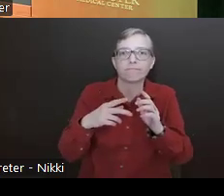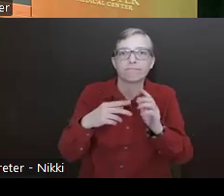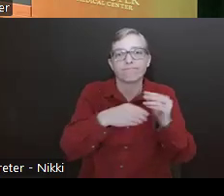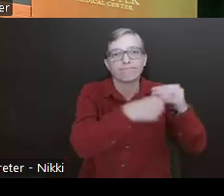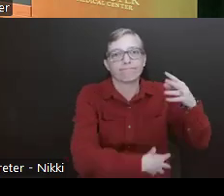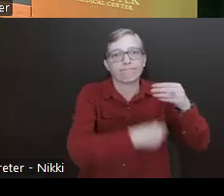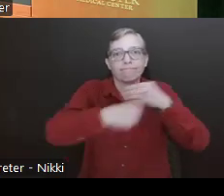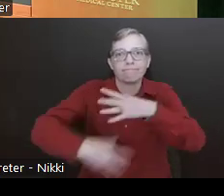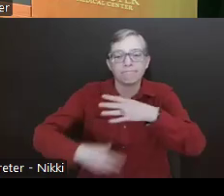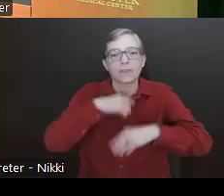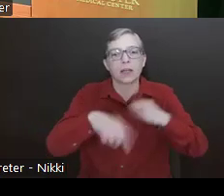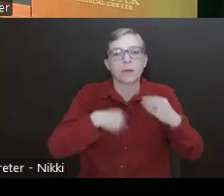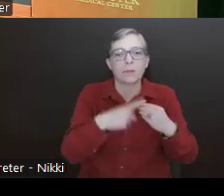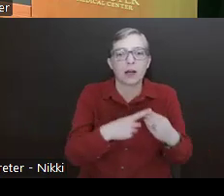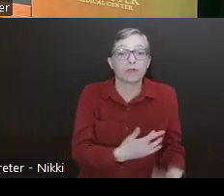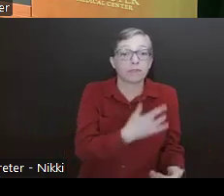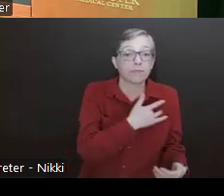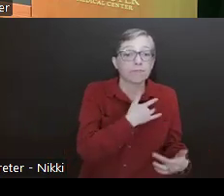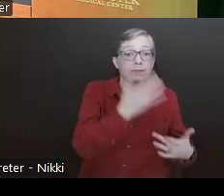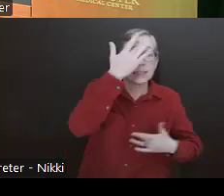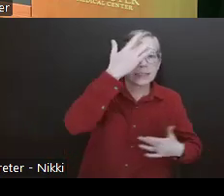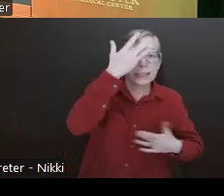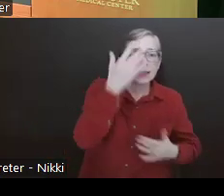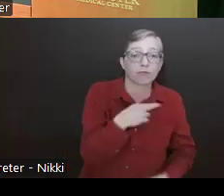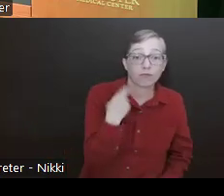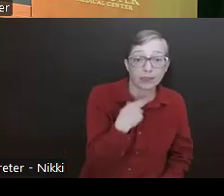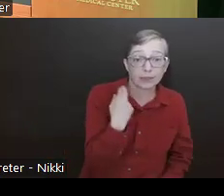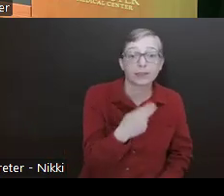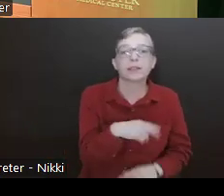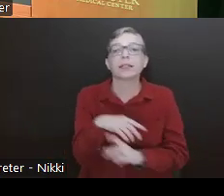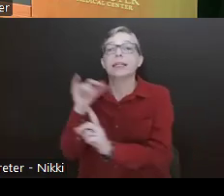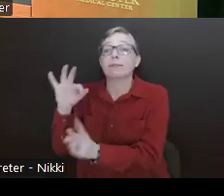that kind of increases your risk of mortality but if you actually treat the person by either